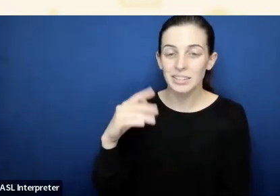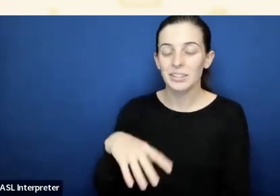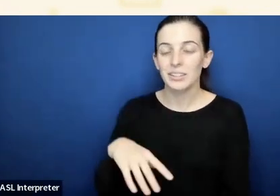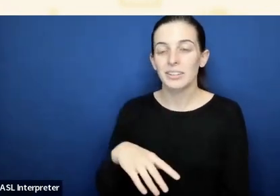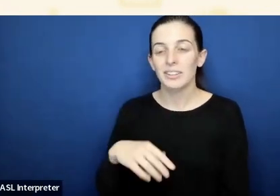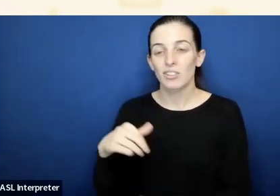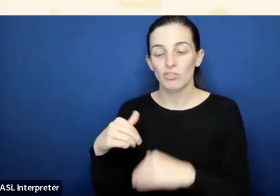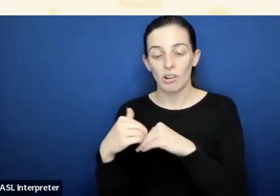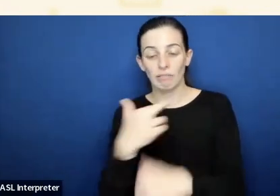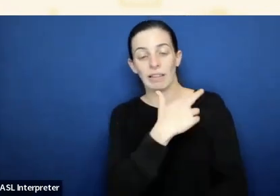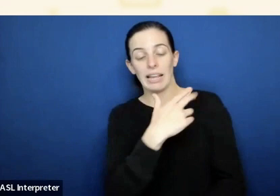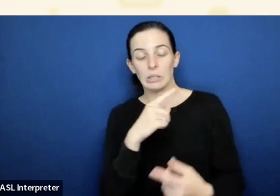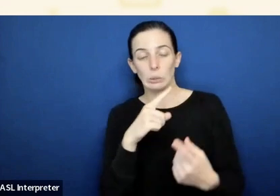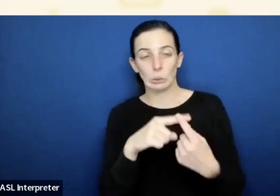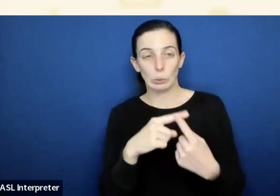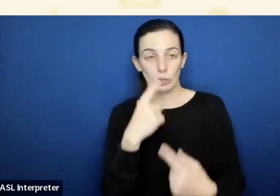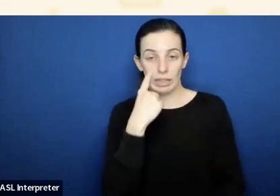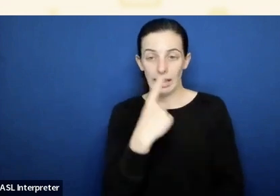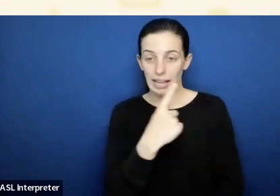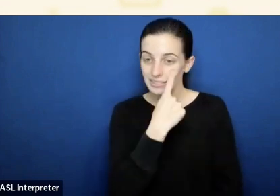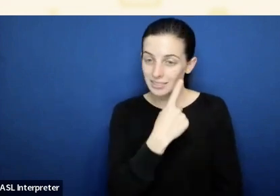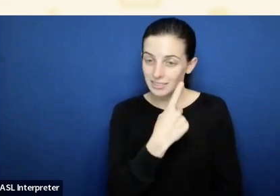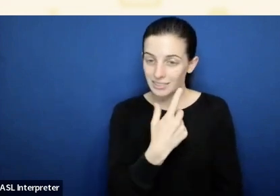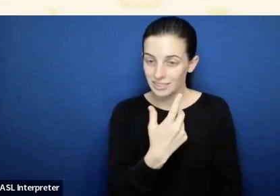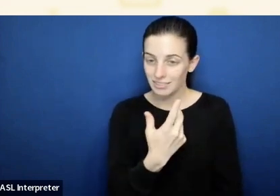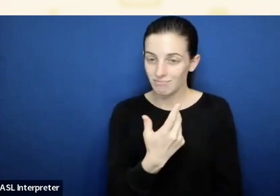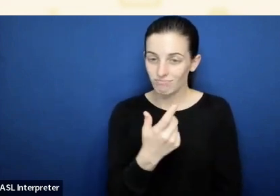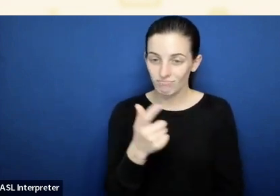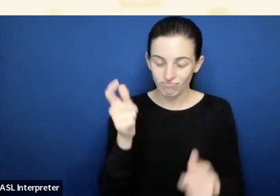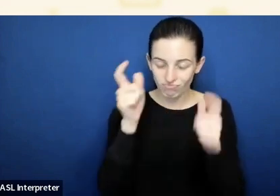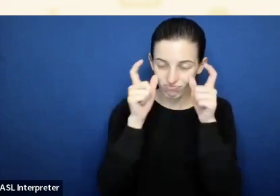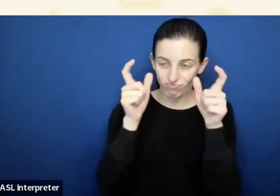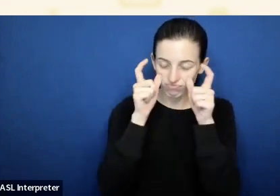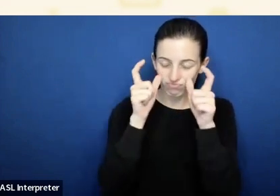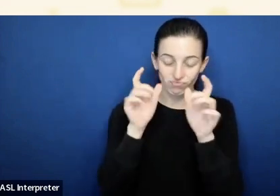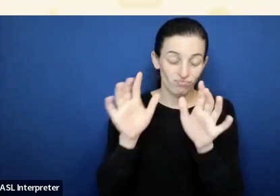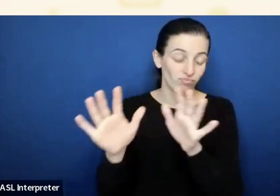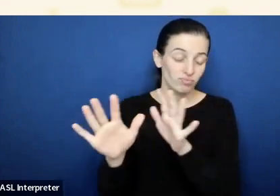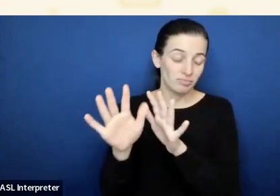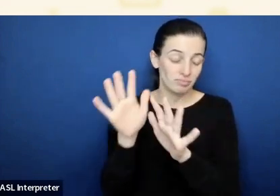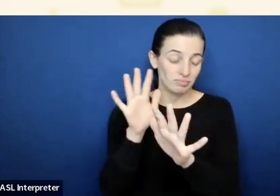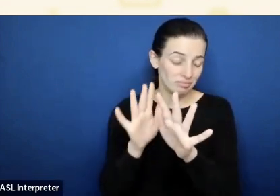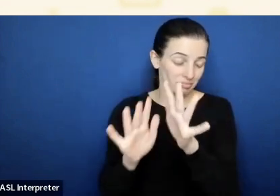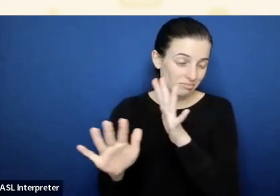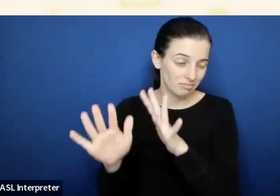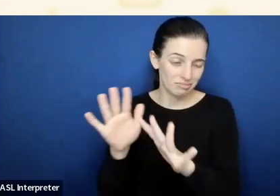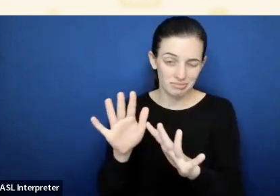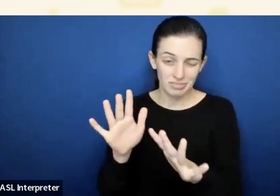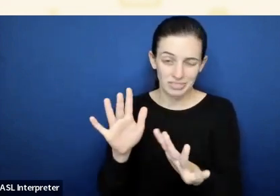on your glasses for instance, and it's really sharp in the eyes.